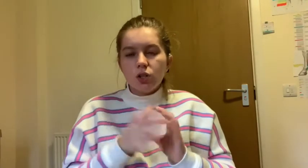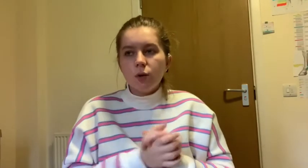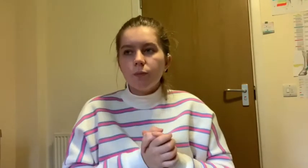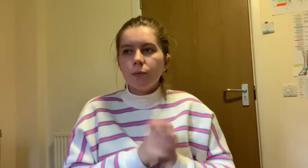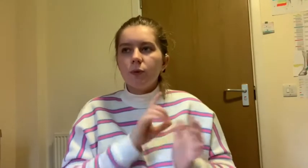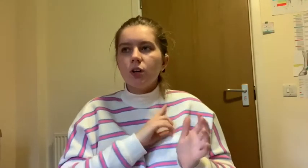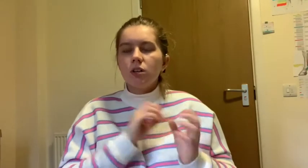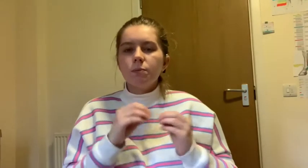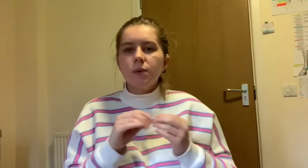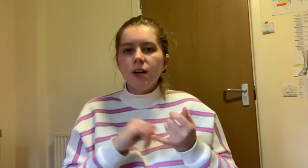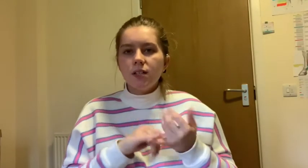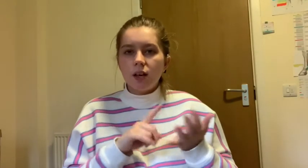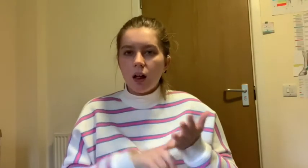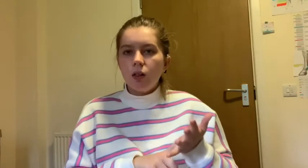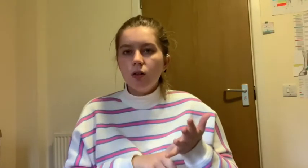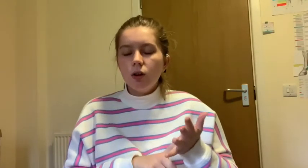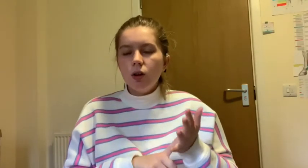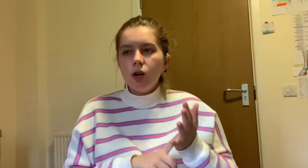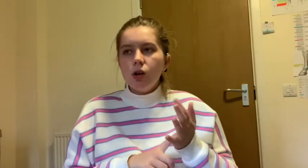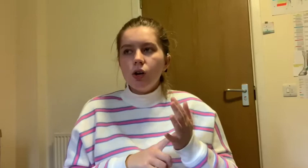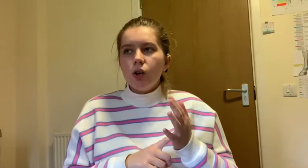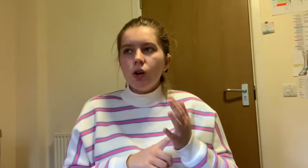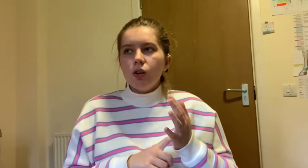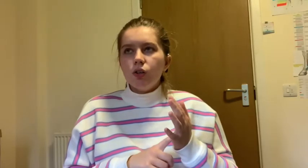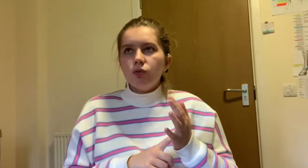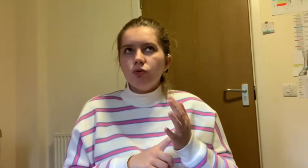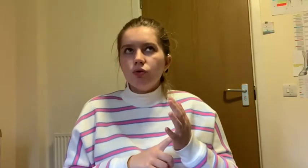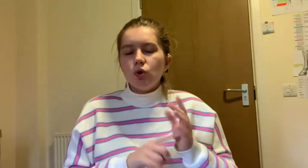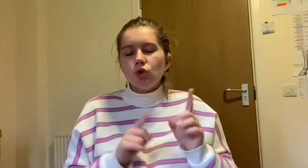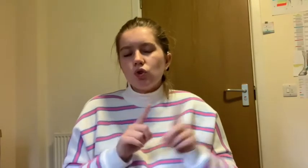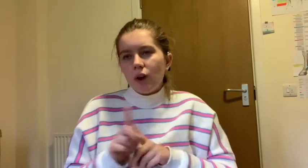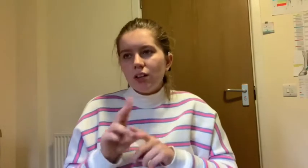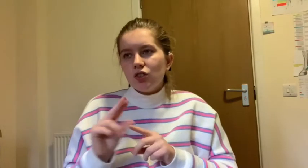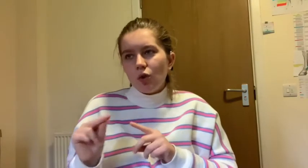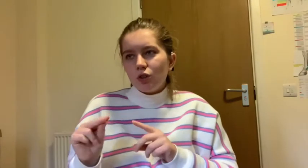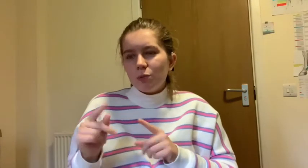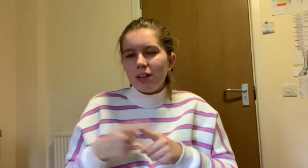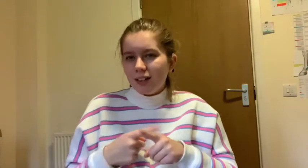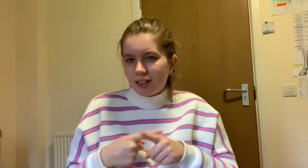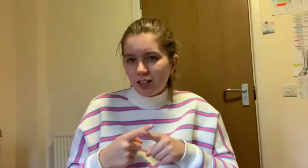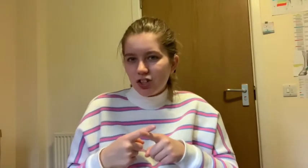because in BSL you're trying not to be English.